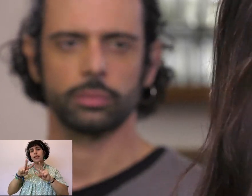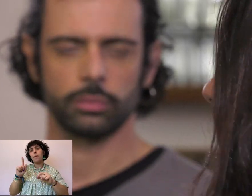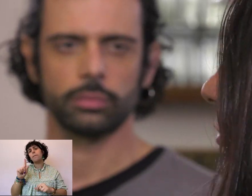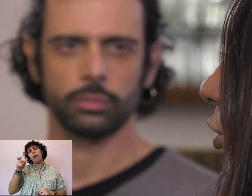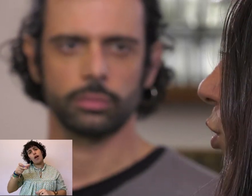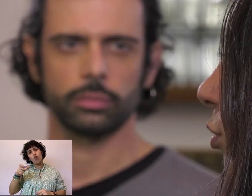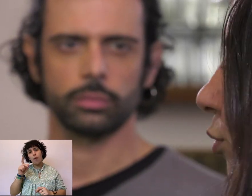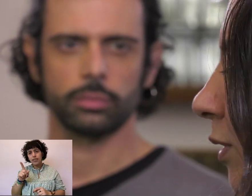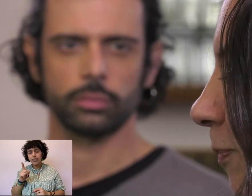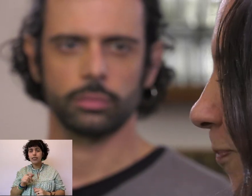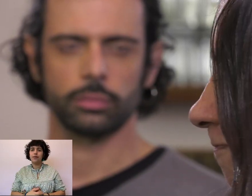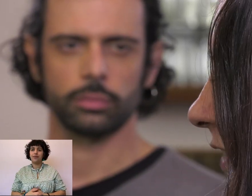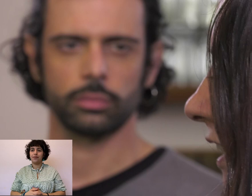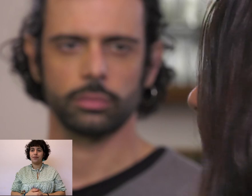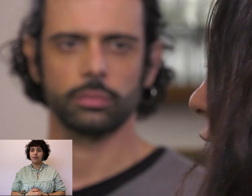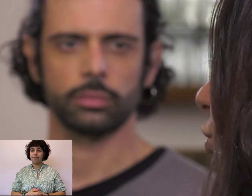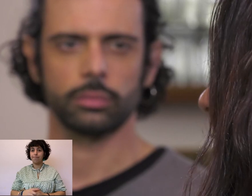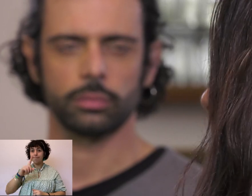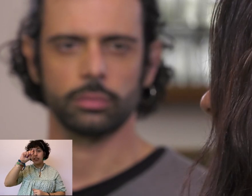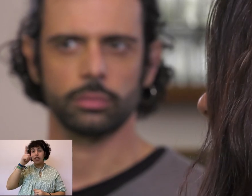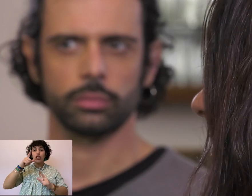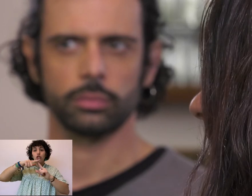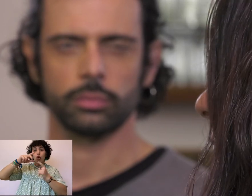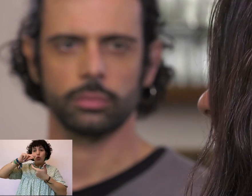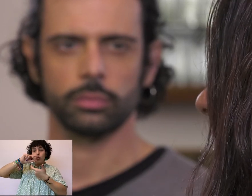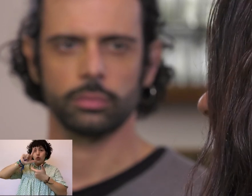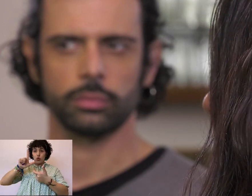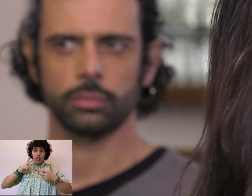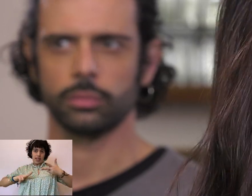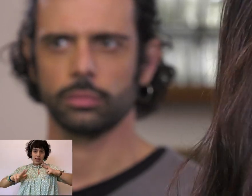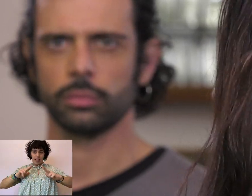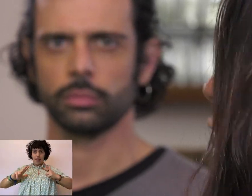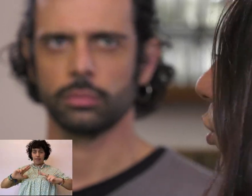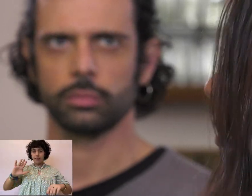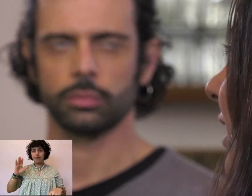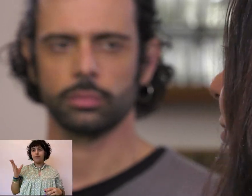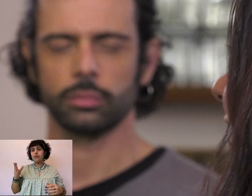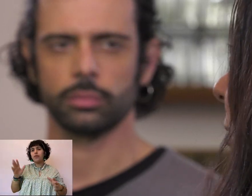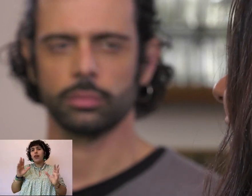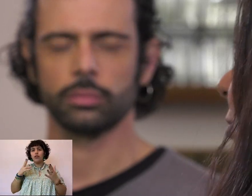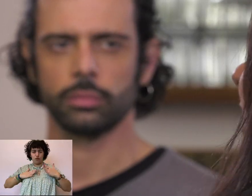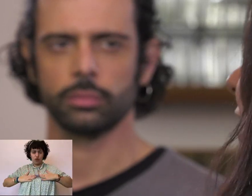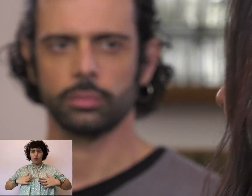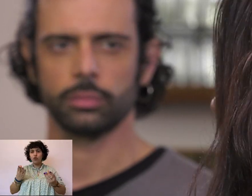I wore an outfit. With tulle I covered only very small parts of my body.